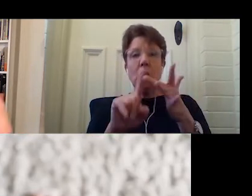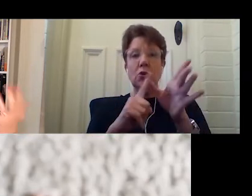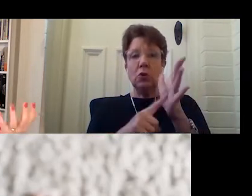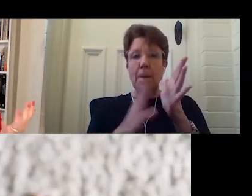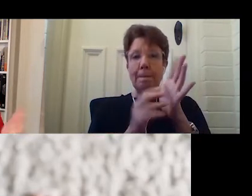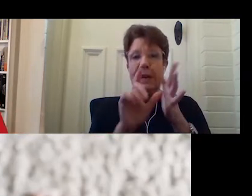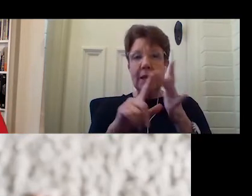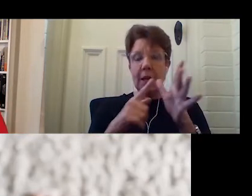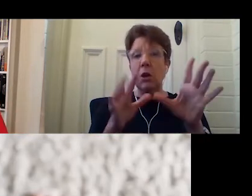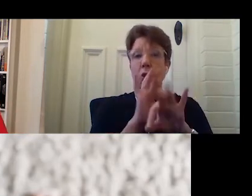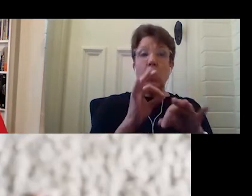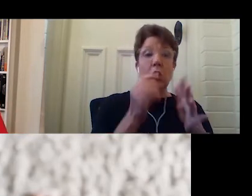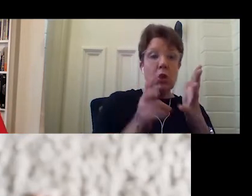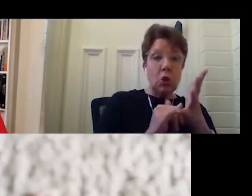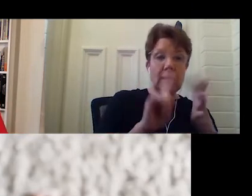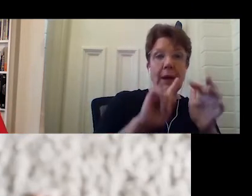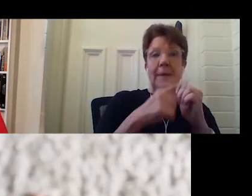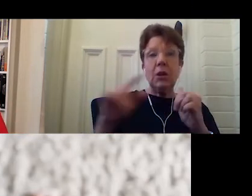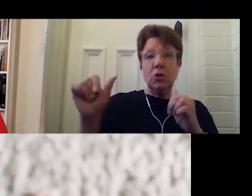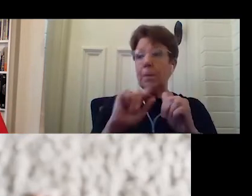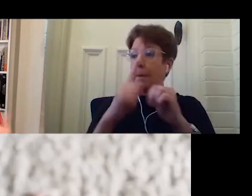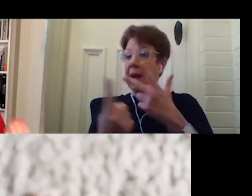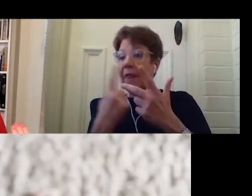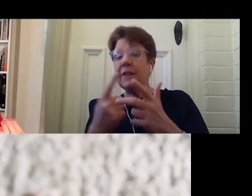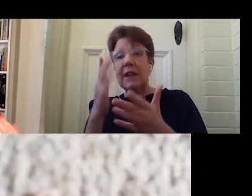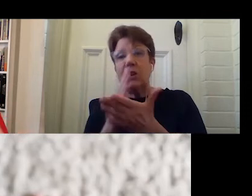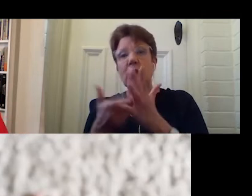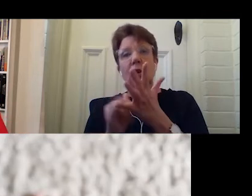elements you other using and not getting results? What other